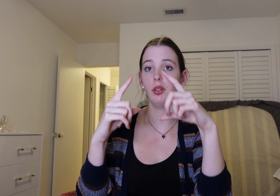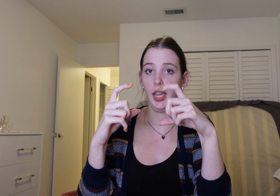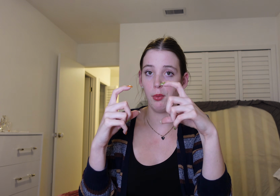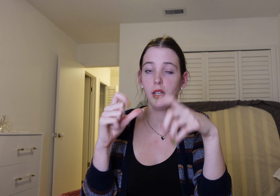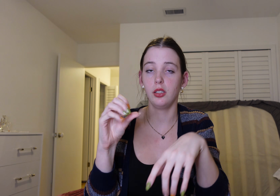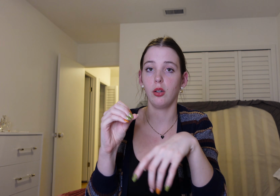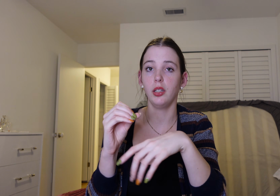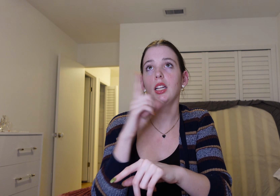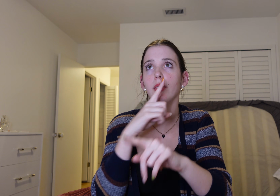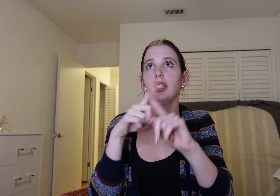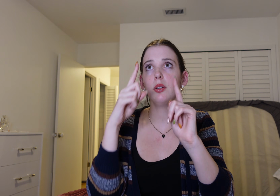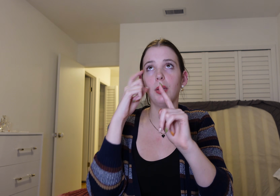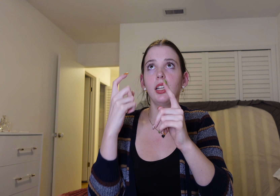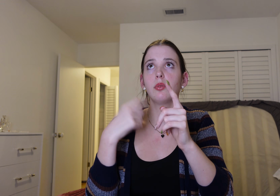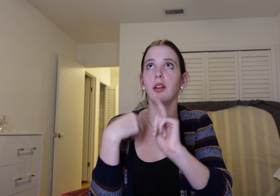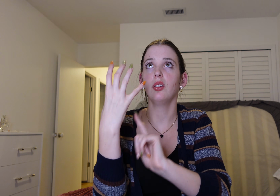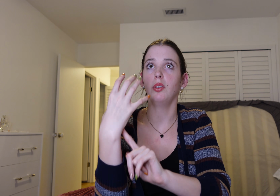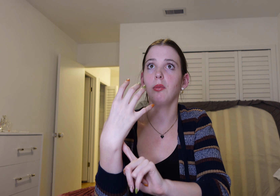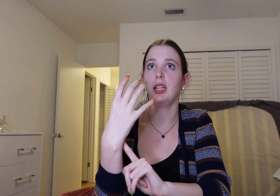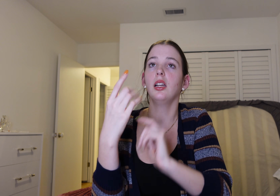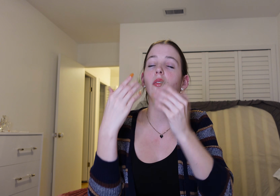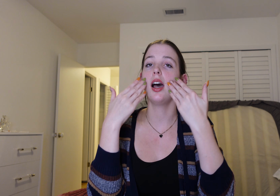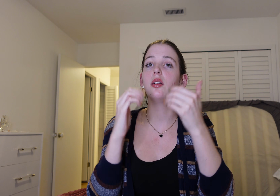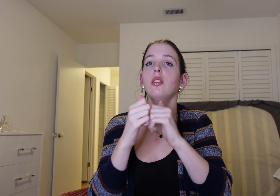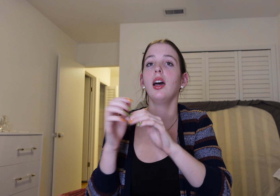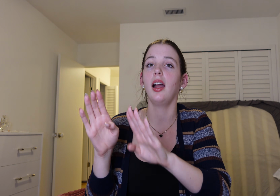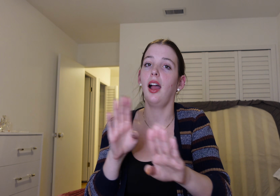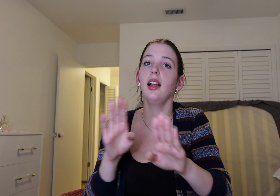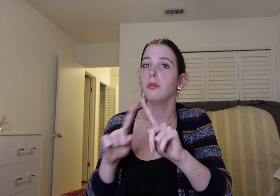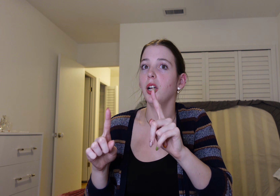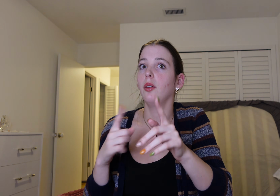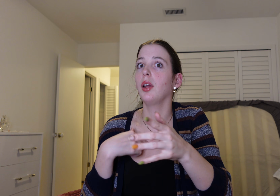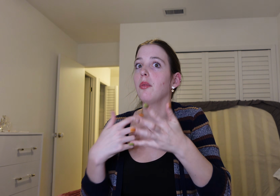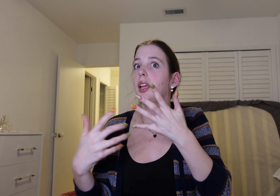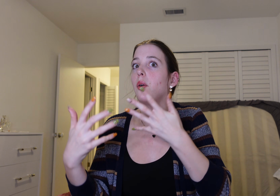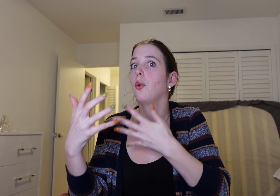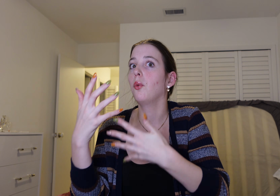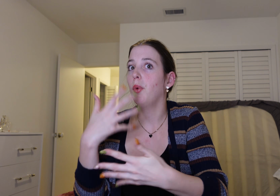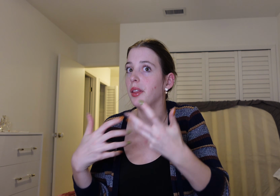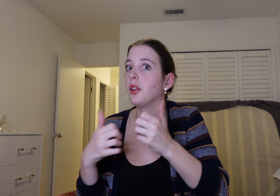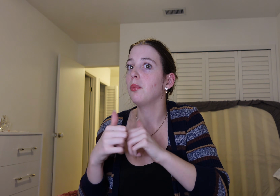to a camera So it's really different because when I'm just filming myself, I don't know how to act but when I'm like with other